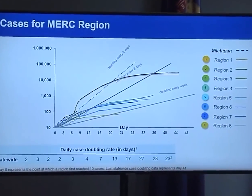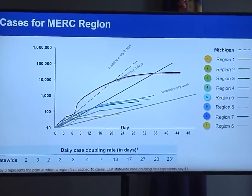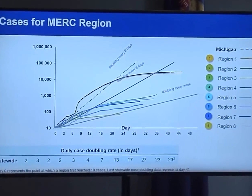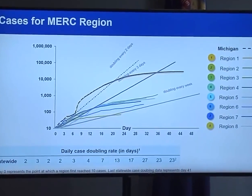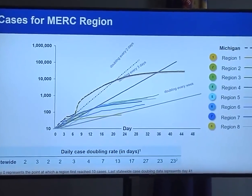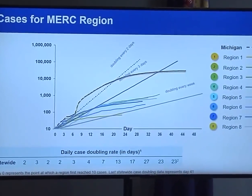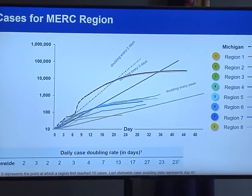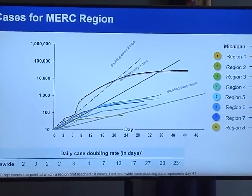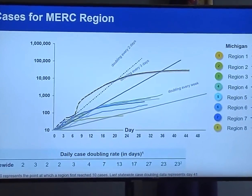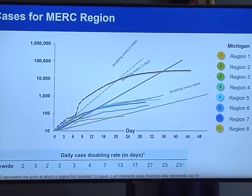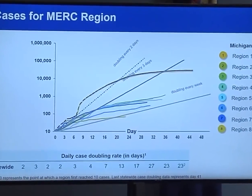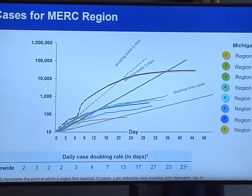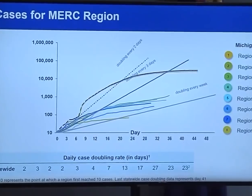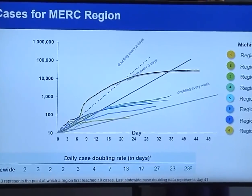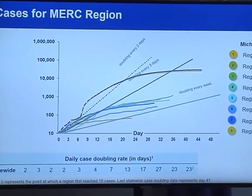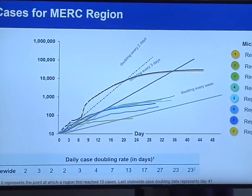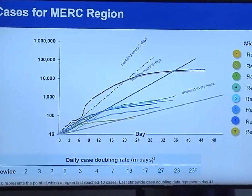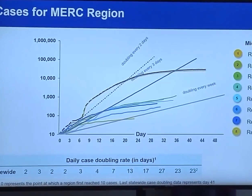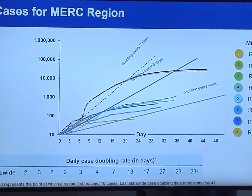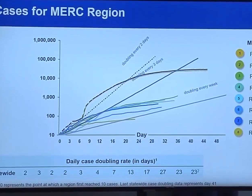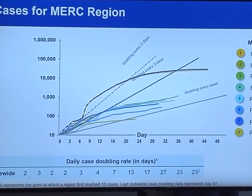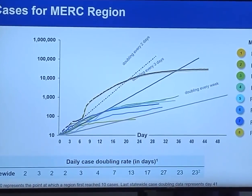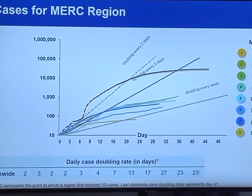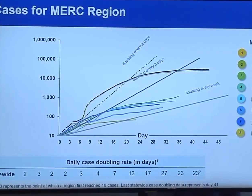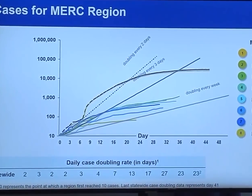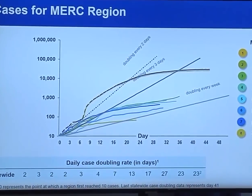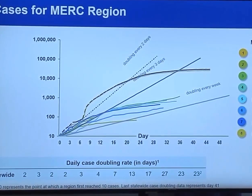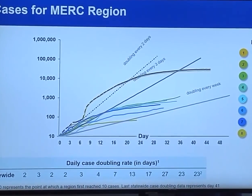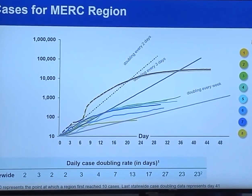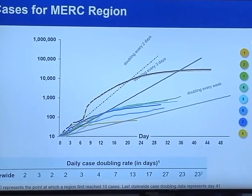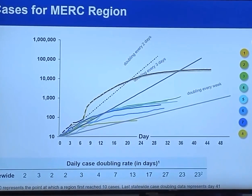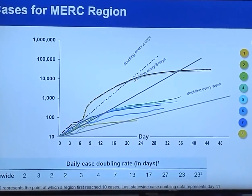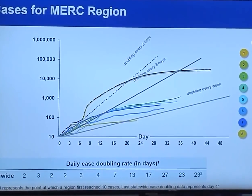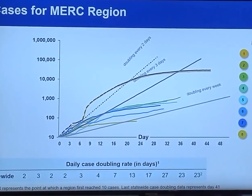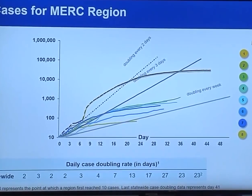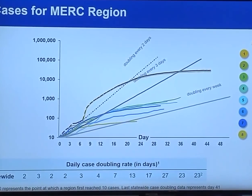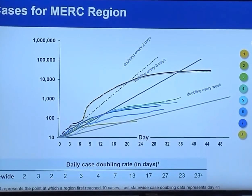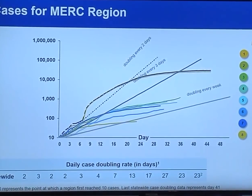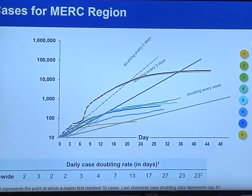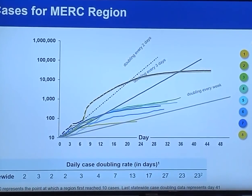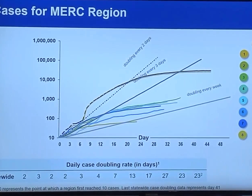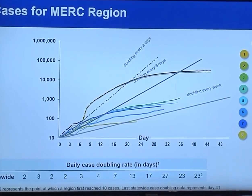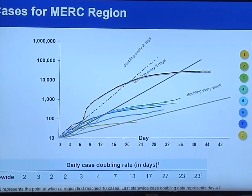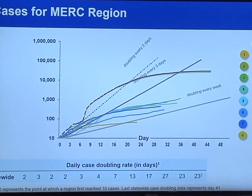WHICH TRACK COVID 19 CASES BY MERK REGION OVER TIME GIVING US A SENSE OF TRAJECTORY AND HOW IT